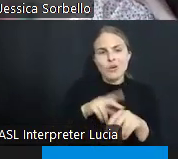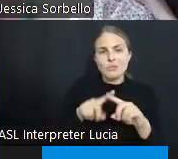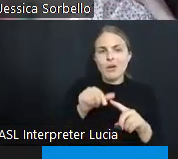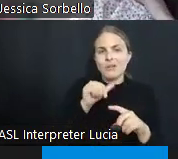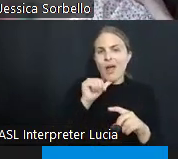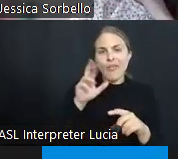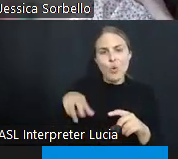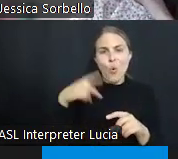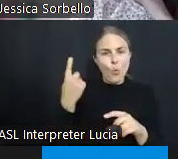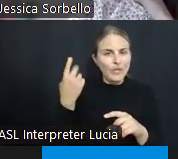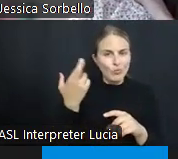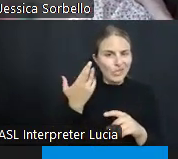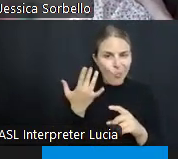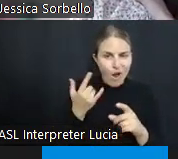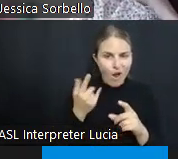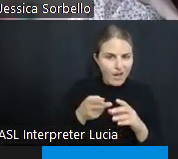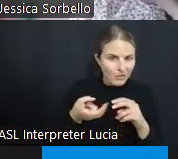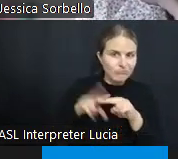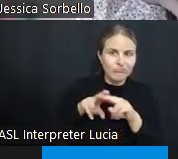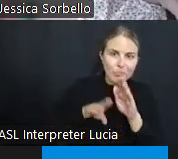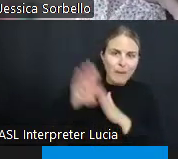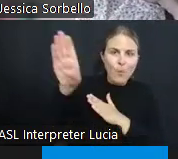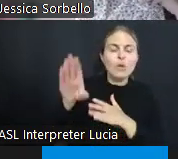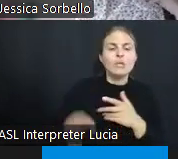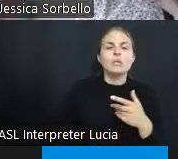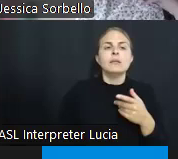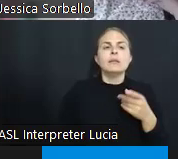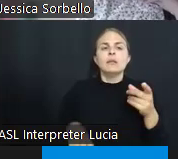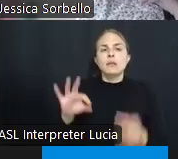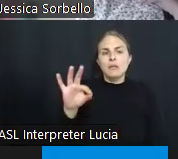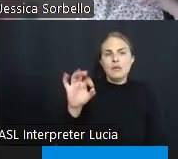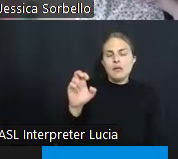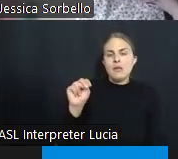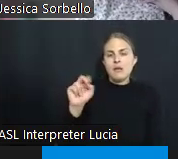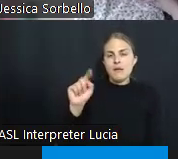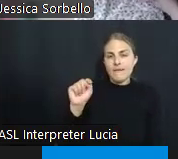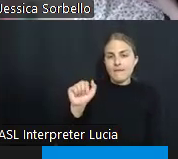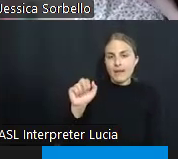presence of fentanyl and what that means. So fentanyl is